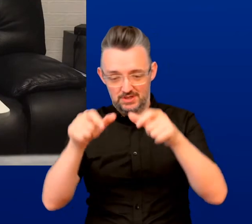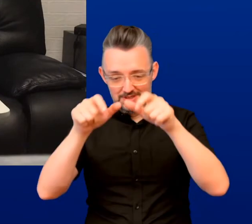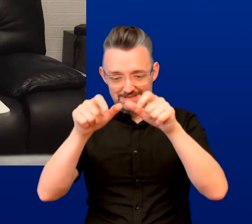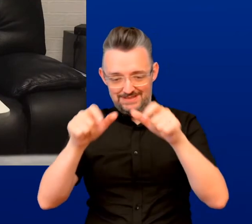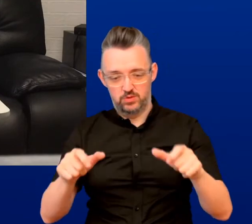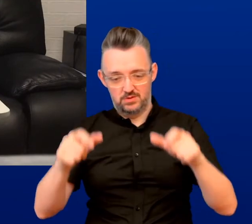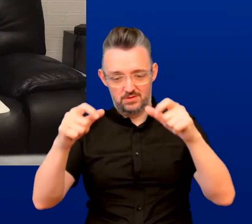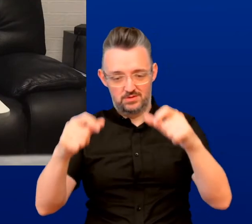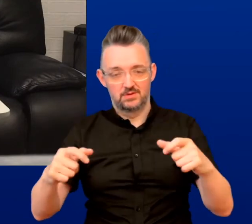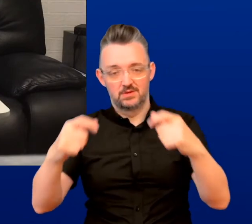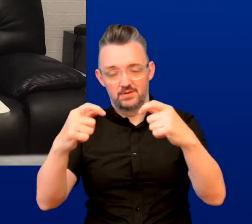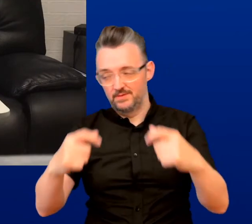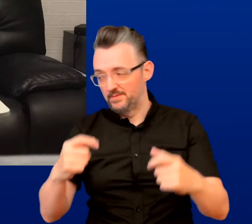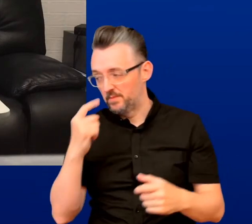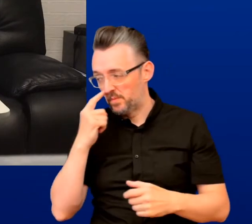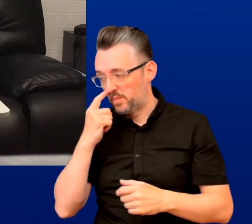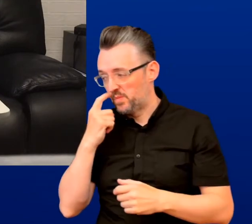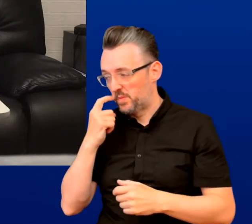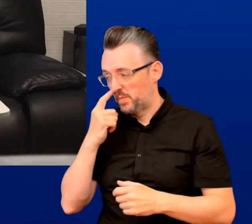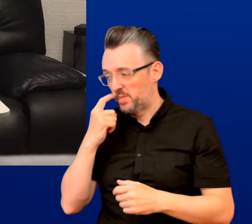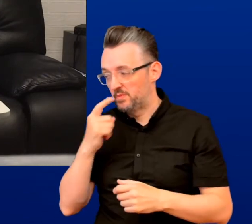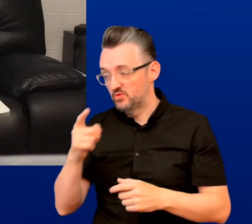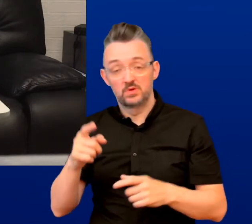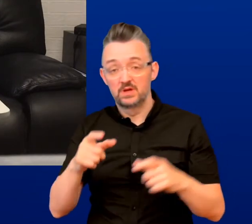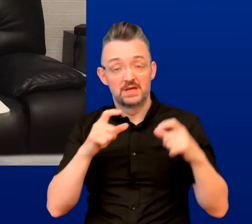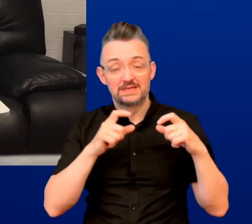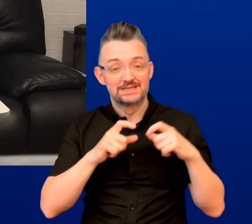of the bowl so what you have to do is continue